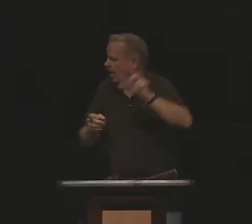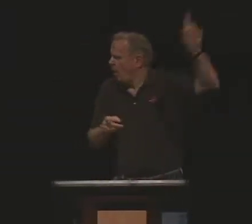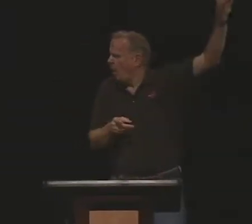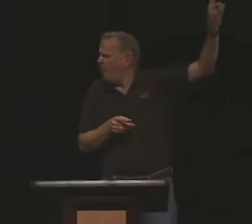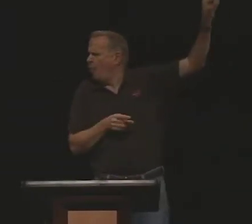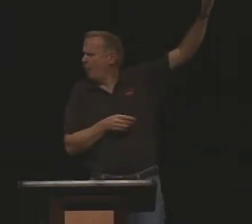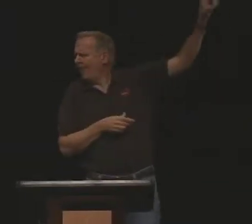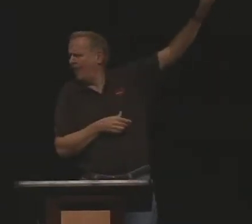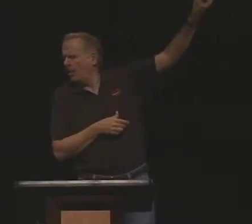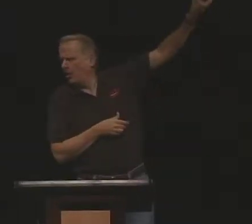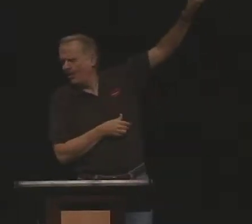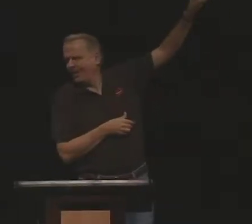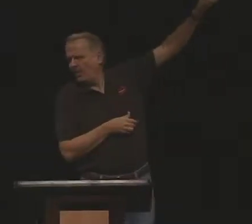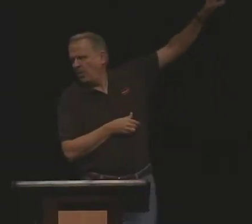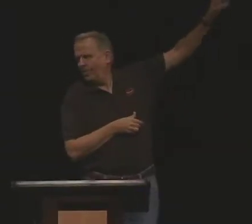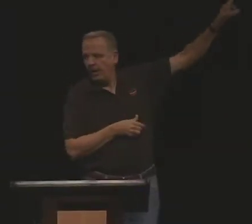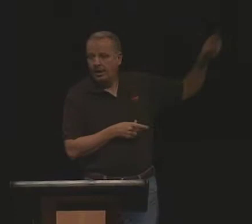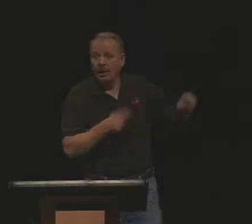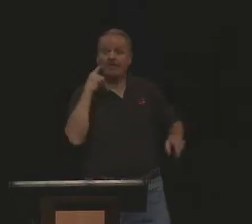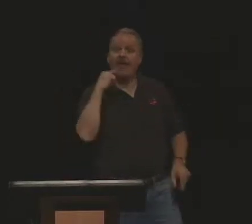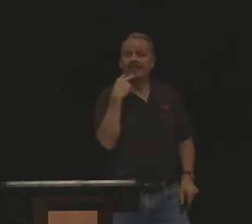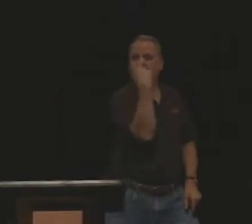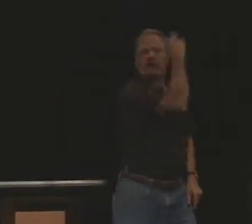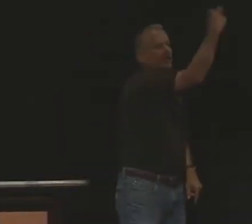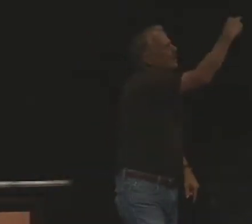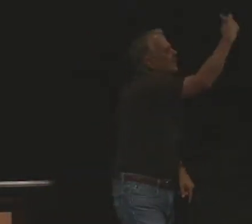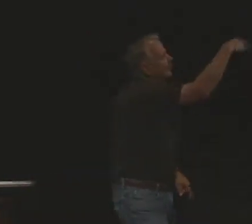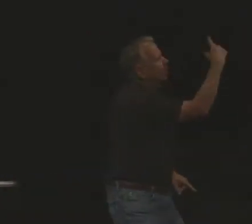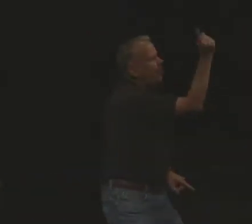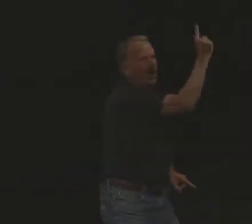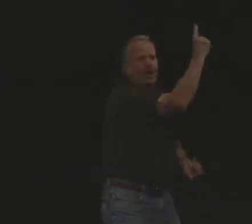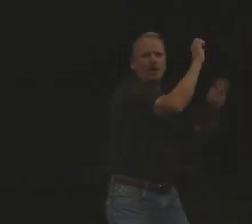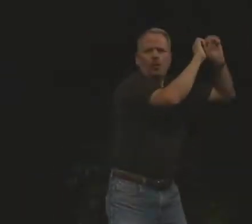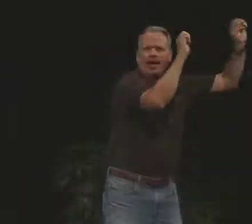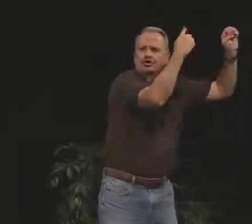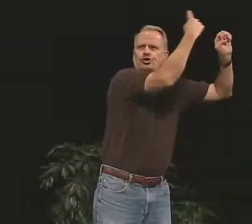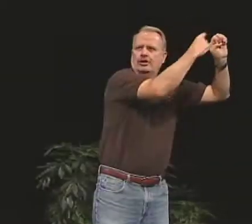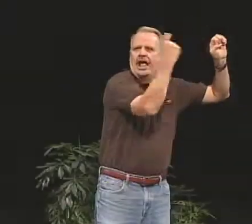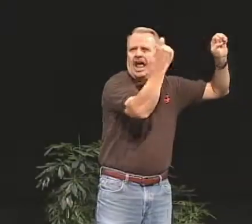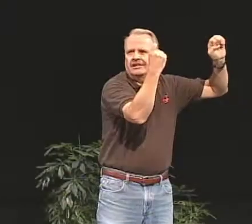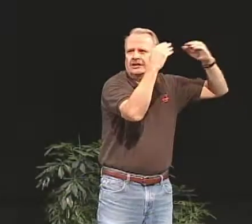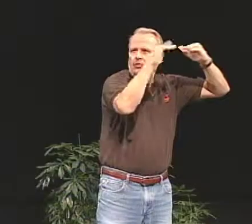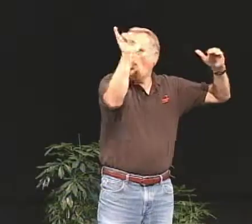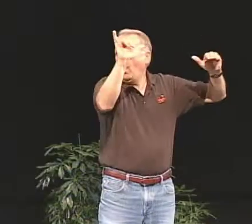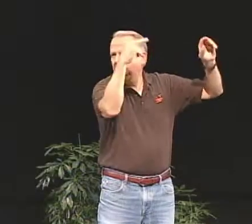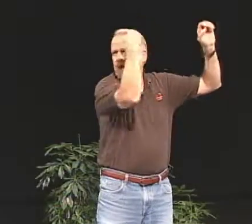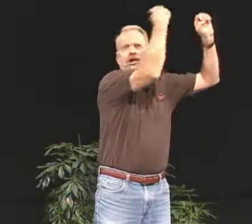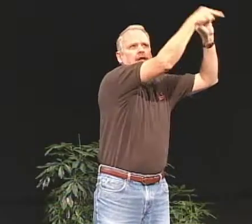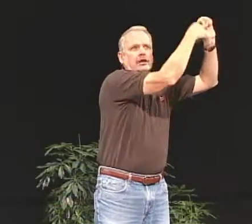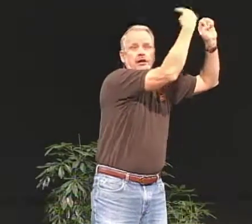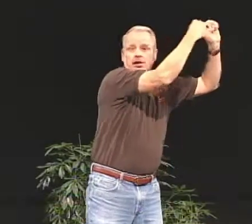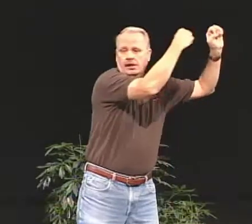and so the interpreter is signing what is being said, and then there's maybe a cue that you'll have to look at the PowerPoint.